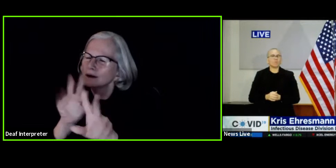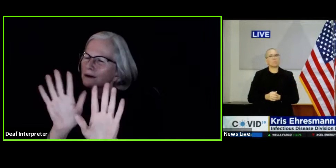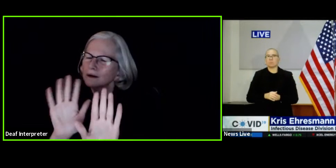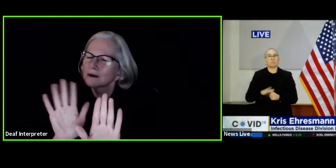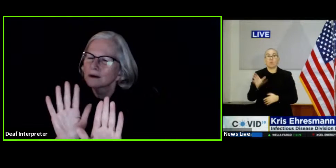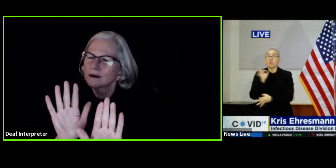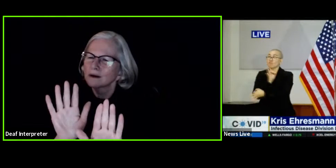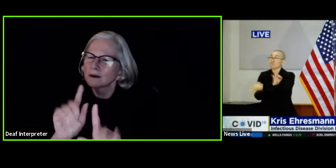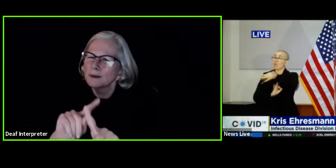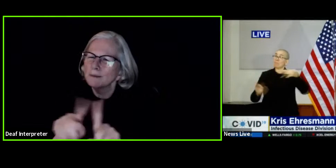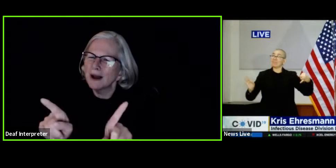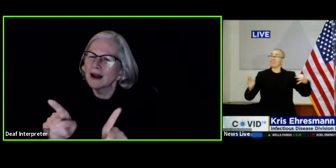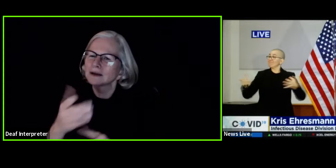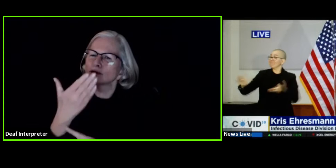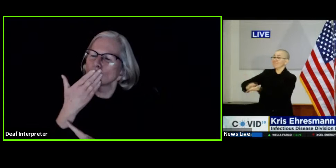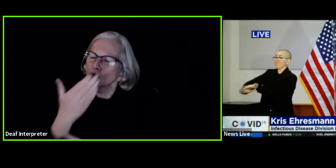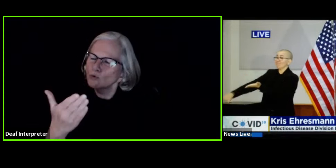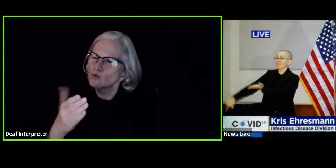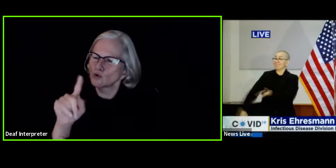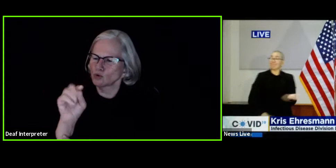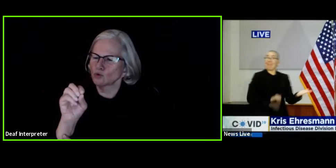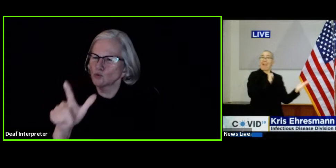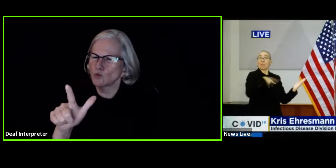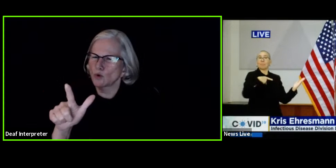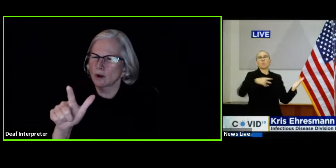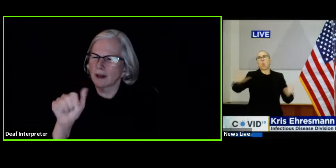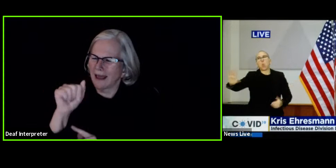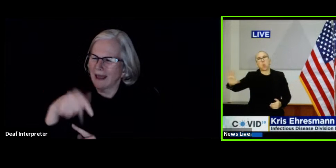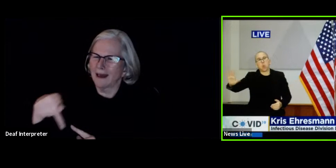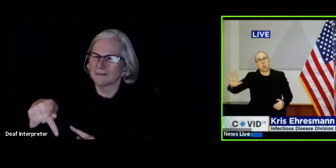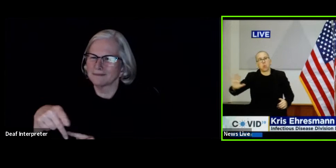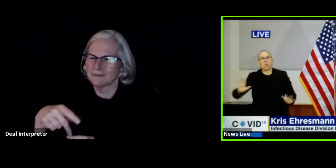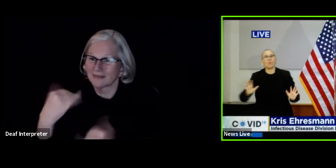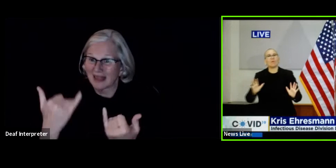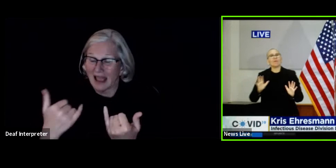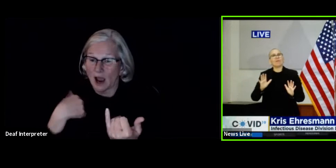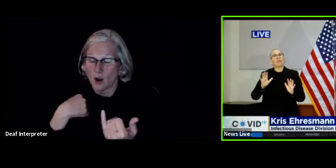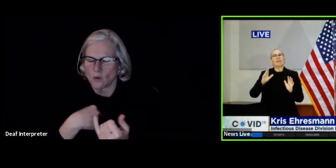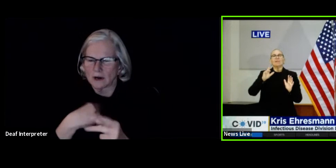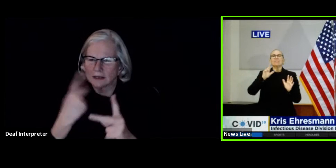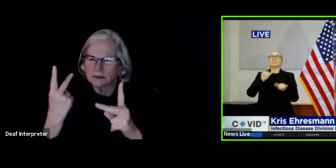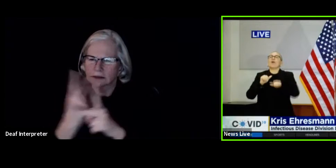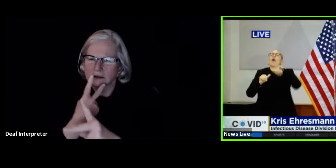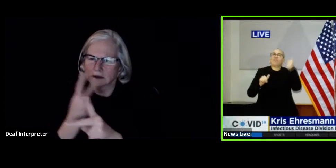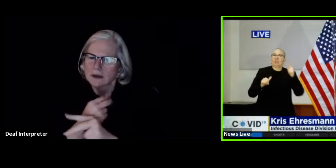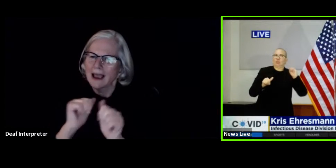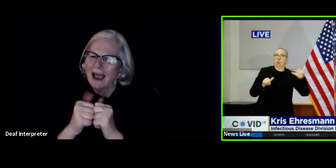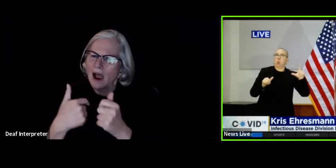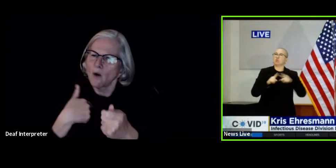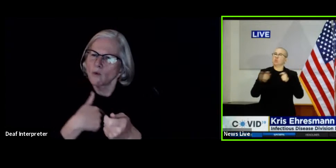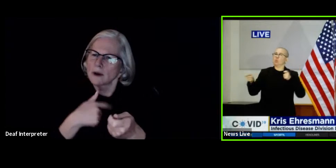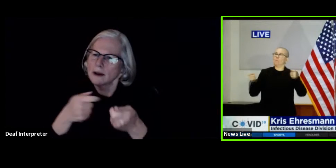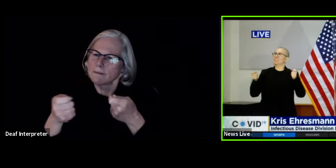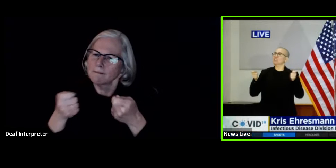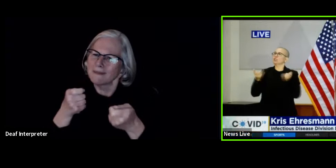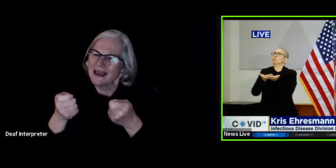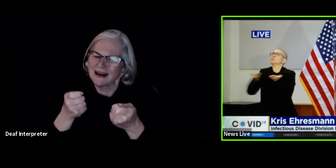EVALUATING, YOU KNOW, HOW WE MANAGE OUR RESOURCES WITH THE HIGH NUMBER OF CASES THAT